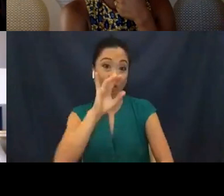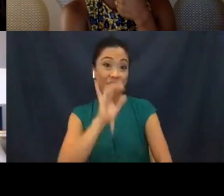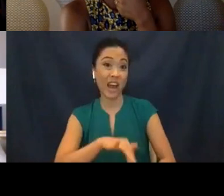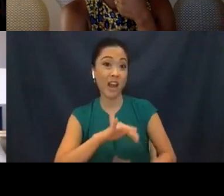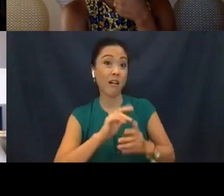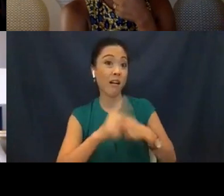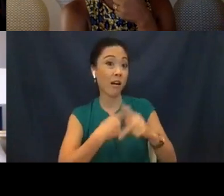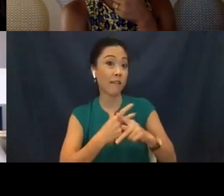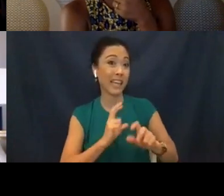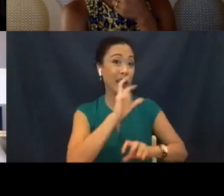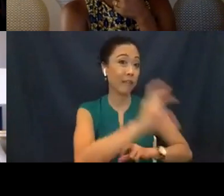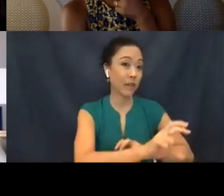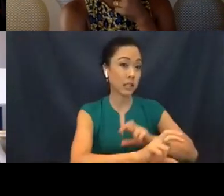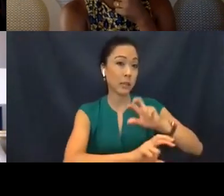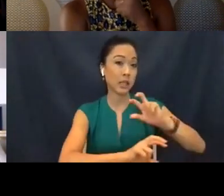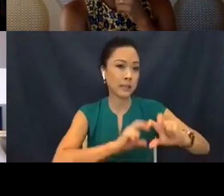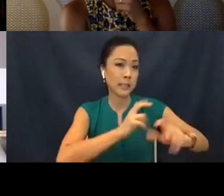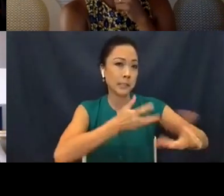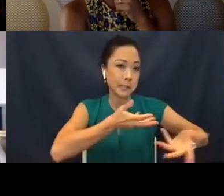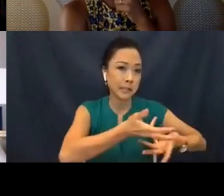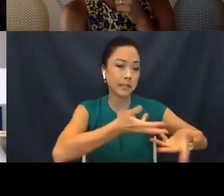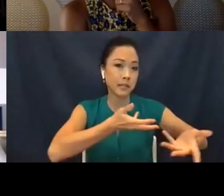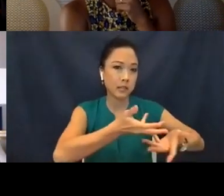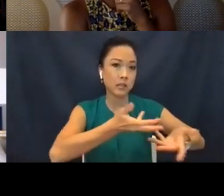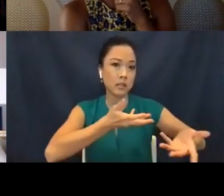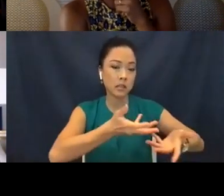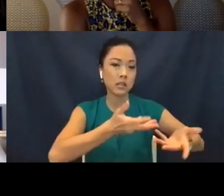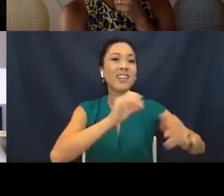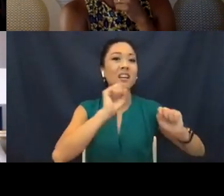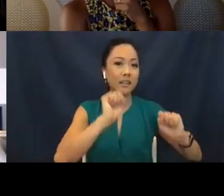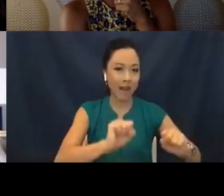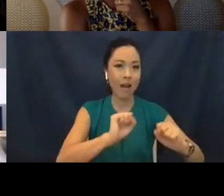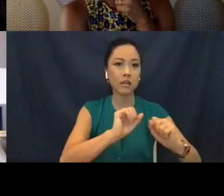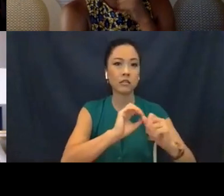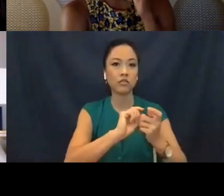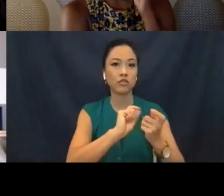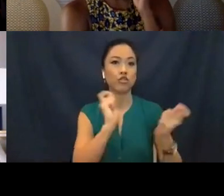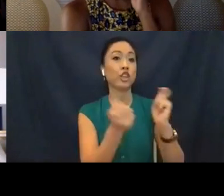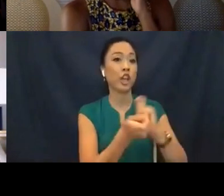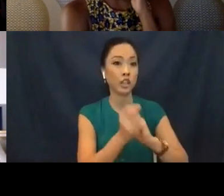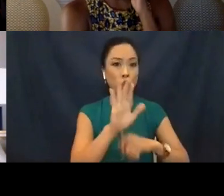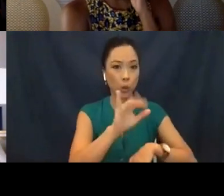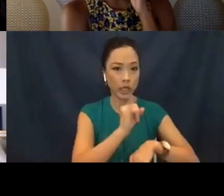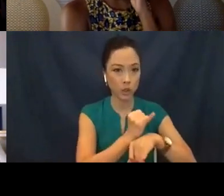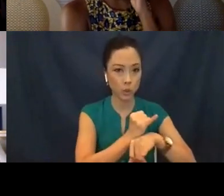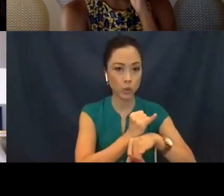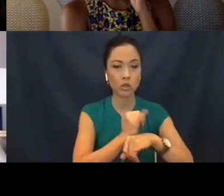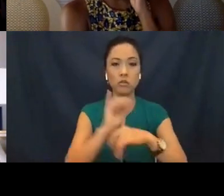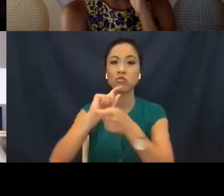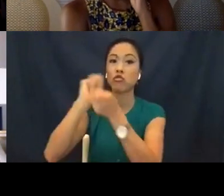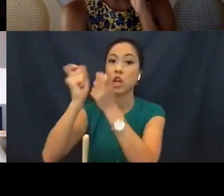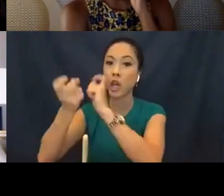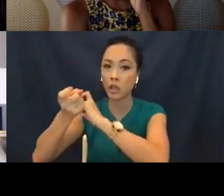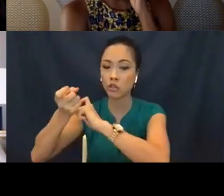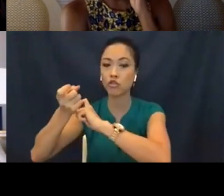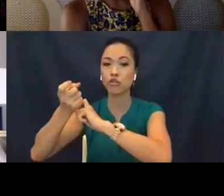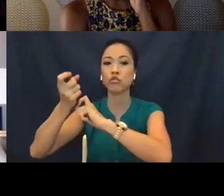who'd represented in it, who is making decisions. Jameel and another artist held space for POC members of our community